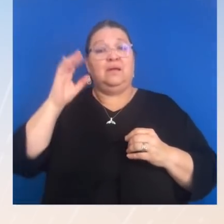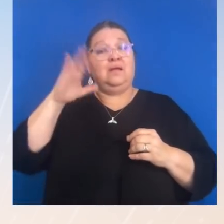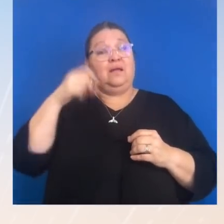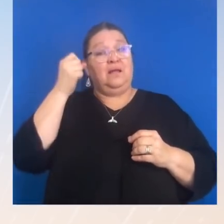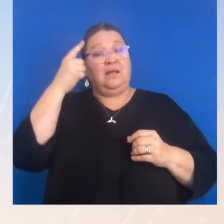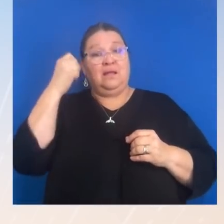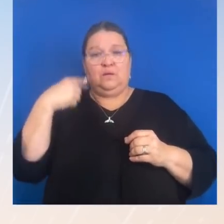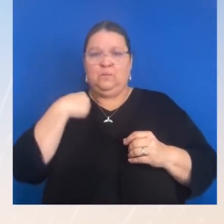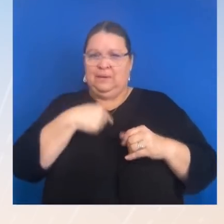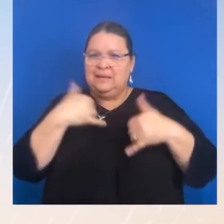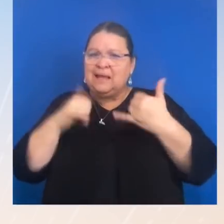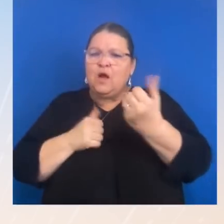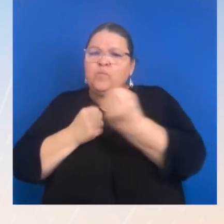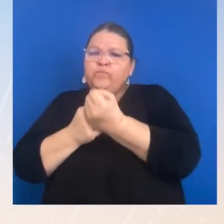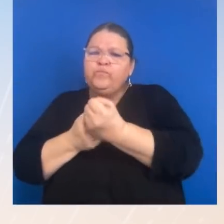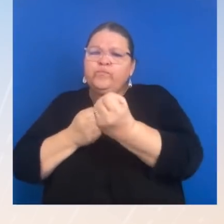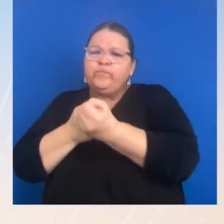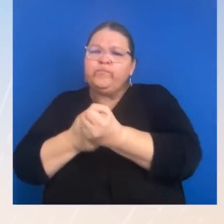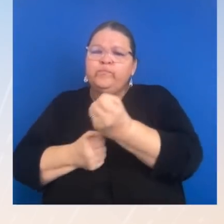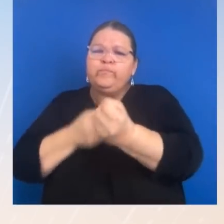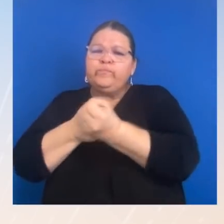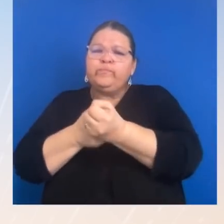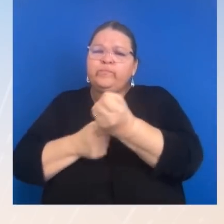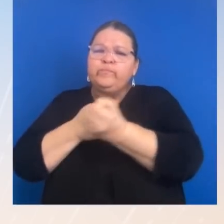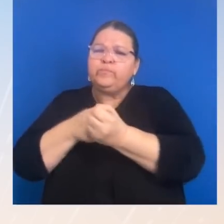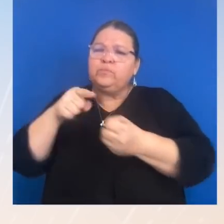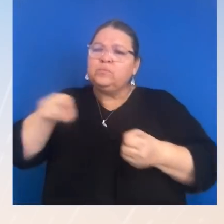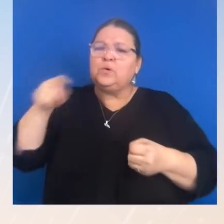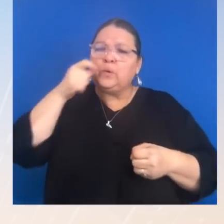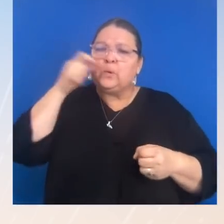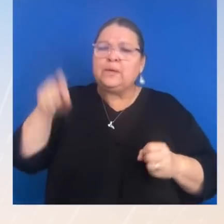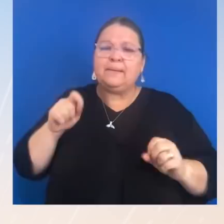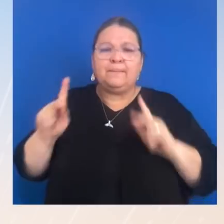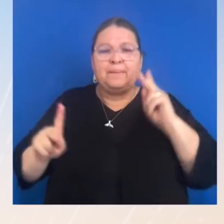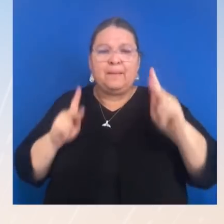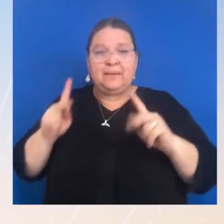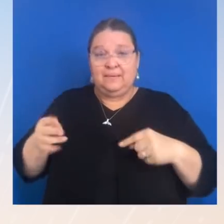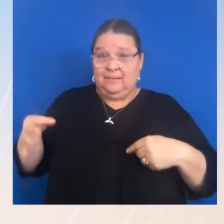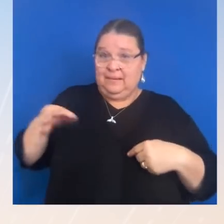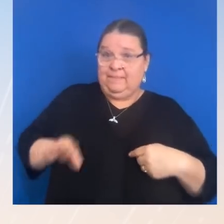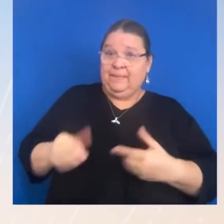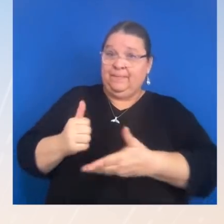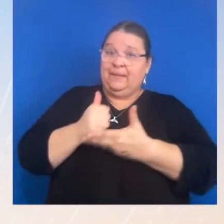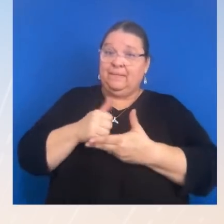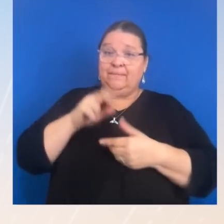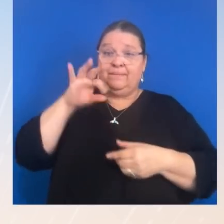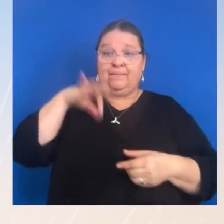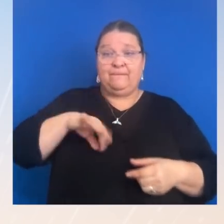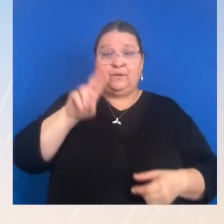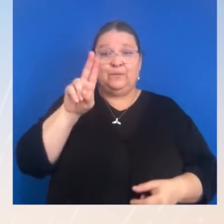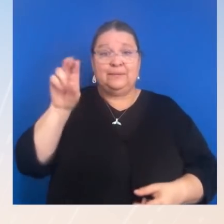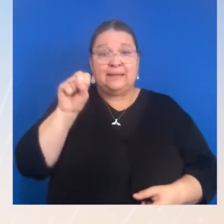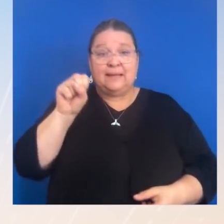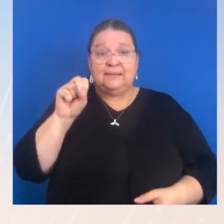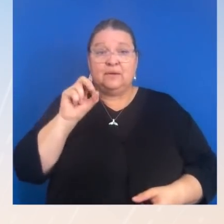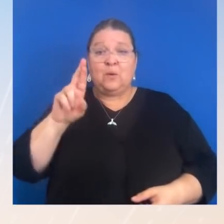that we think are not in the interests of the United States or our NATO Allies. And that is where the bar is for us. Go ahead. The Press: Thank you, Jen. We just heard you say, again,